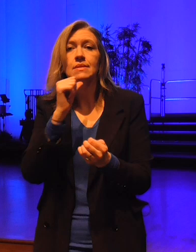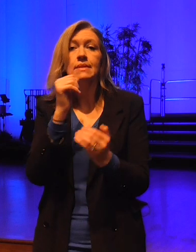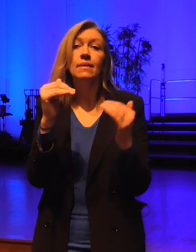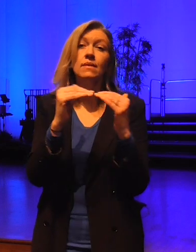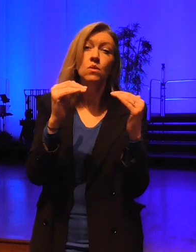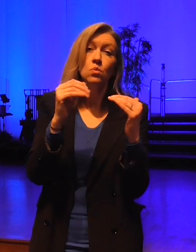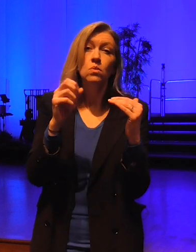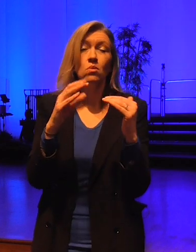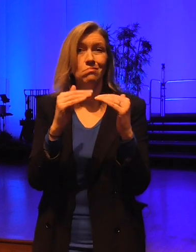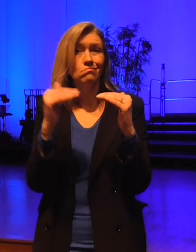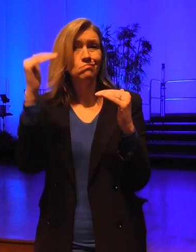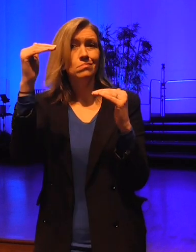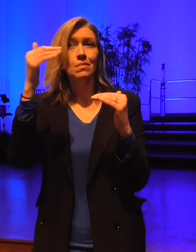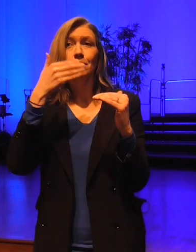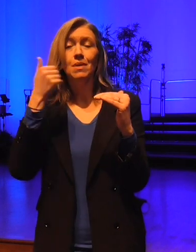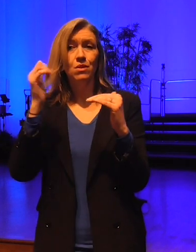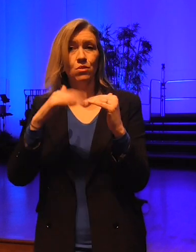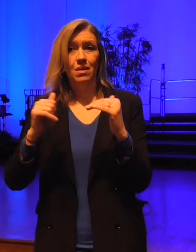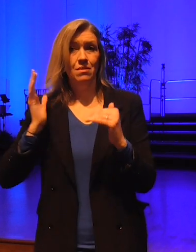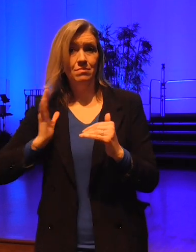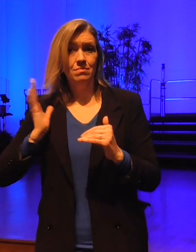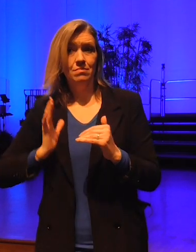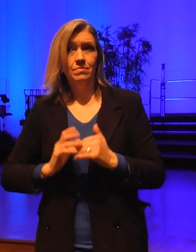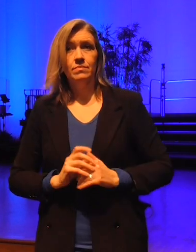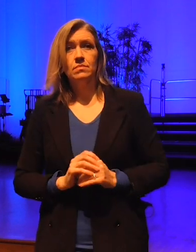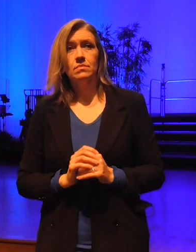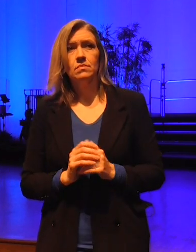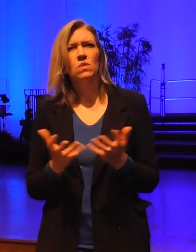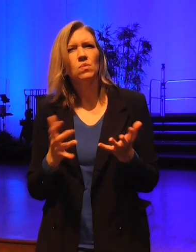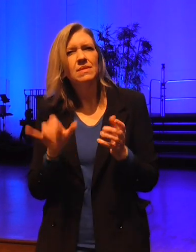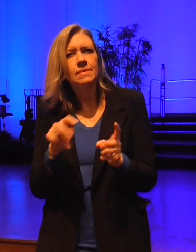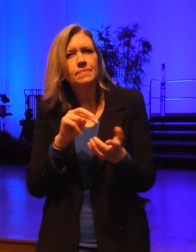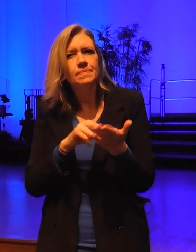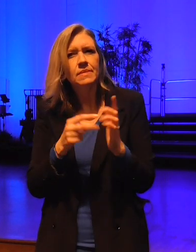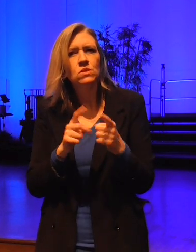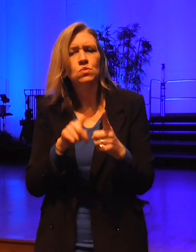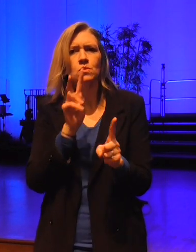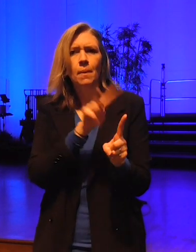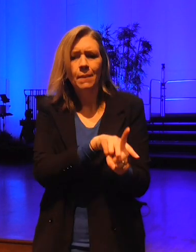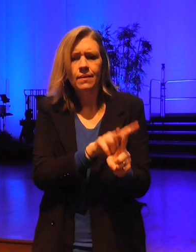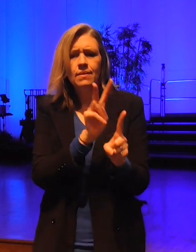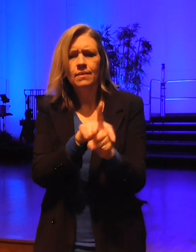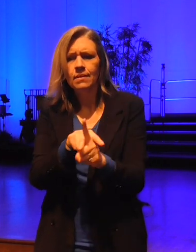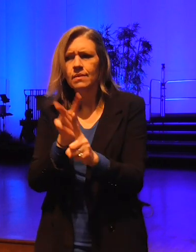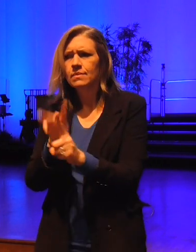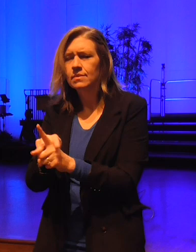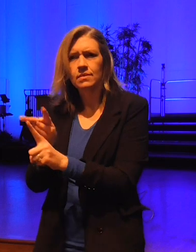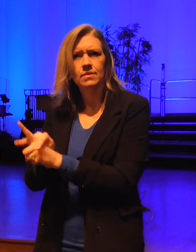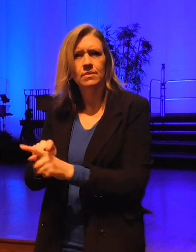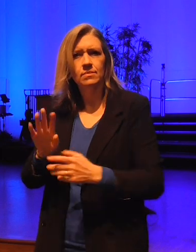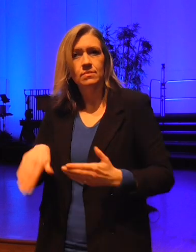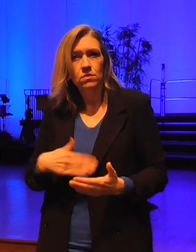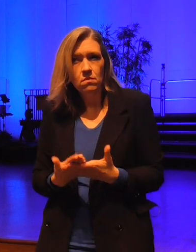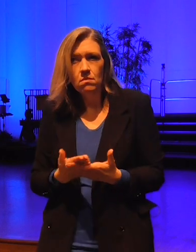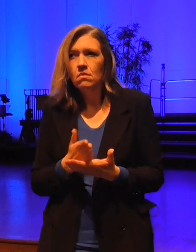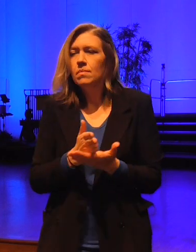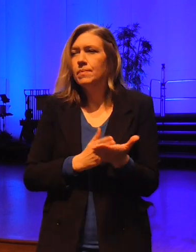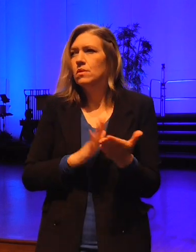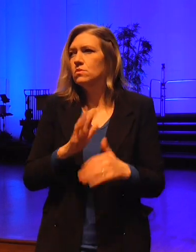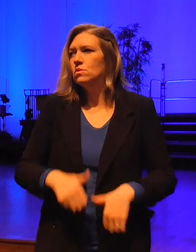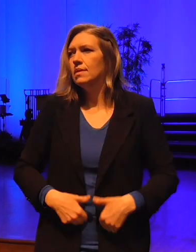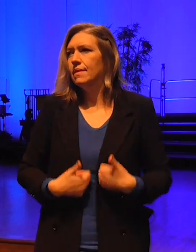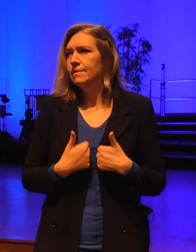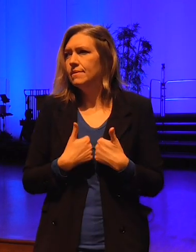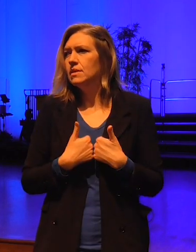has been what does it mean to apply this to every area of your life I don't want to go on too much